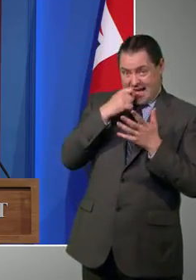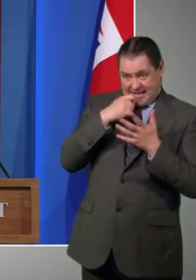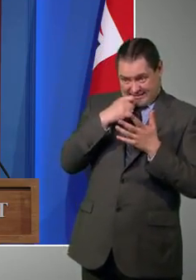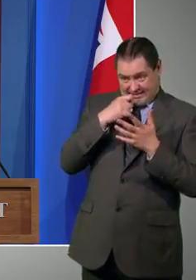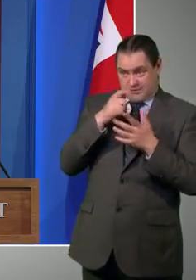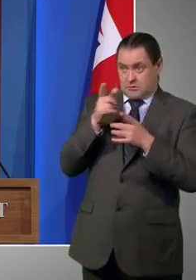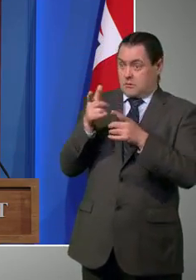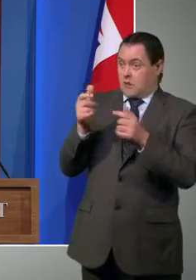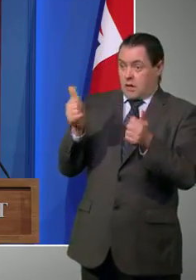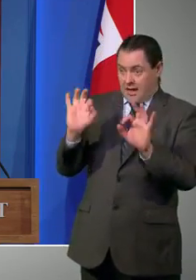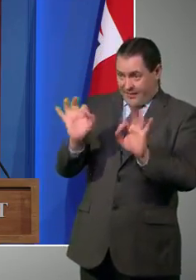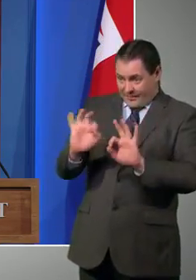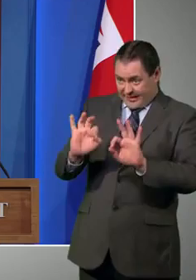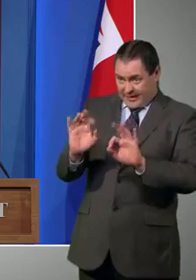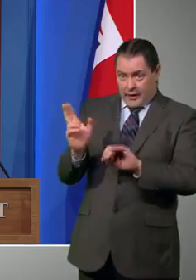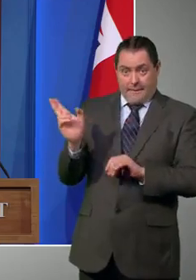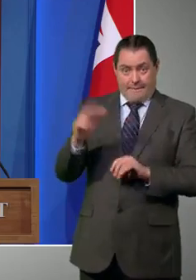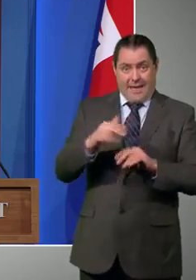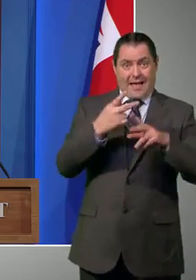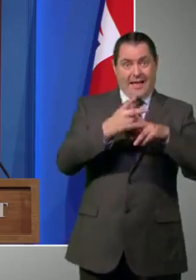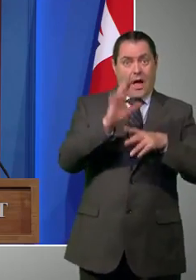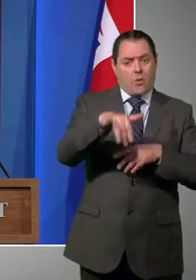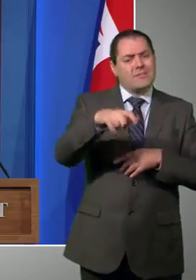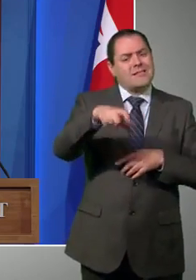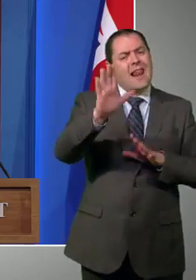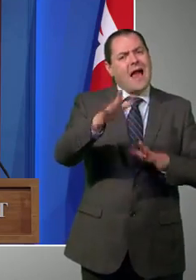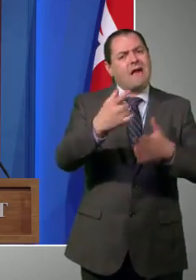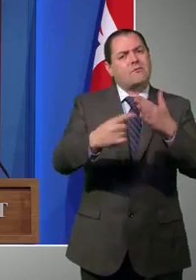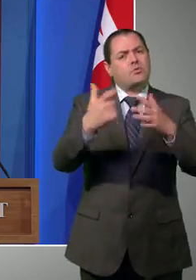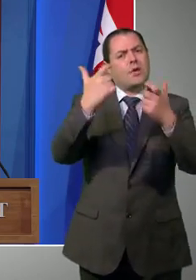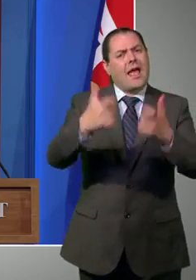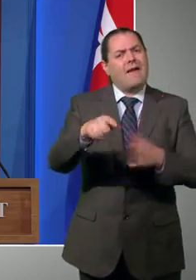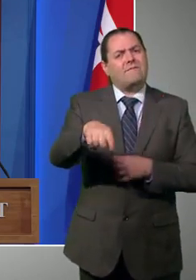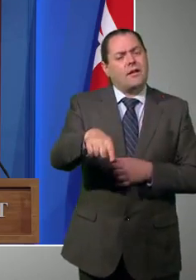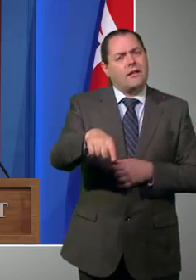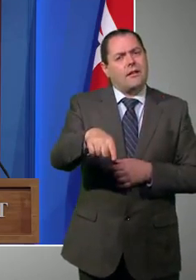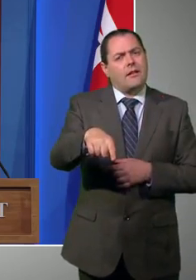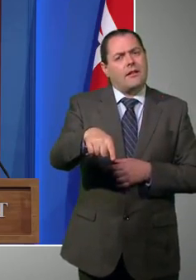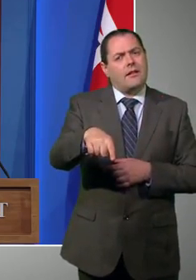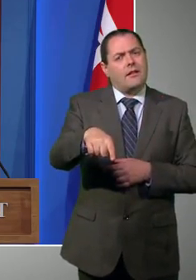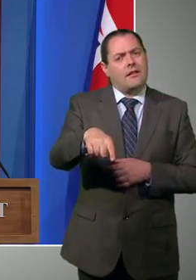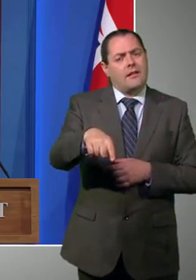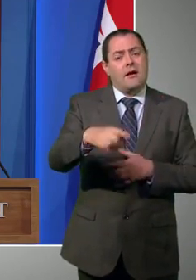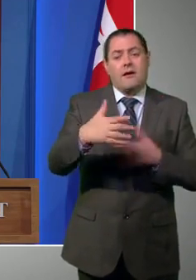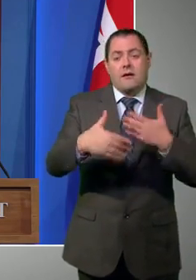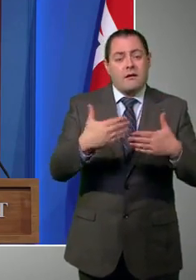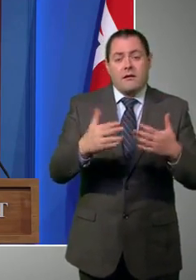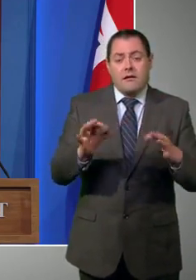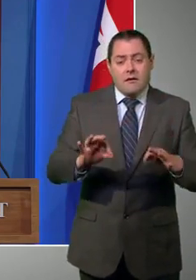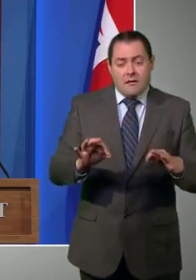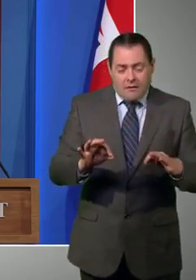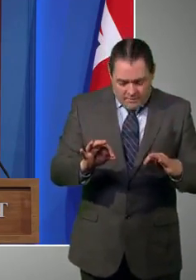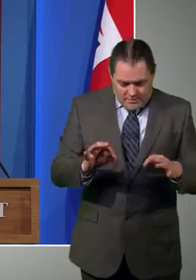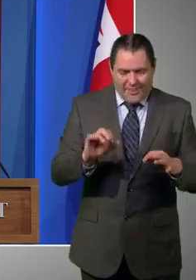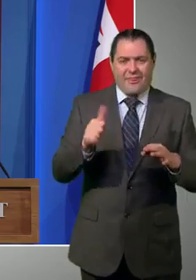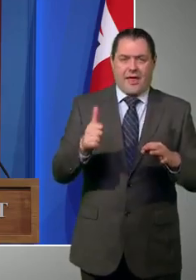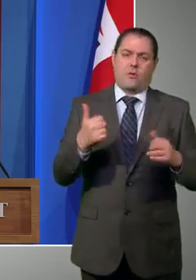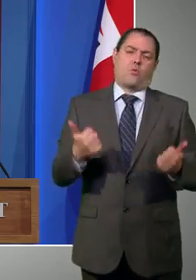I would say is it's you know the the elderly who and the vulnerable in residential